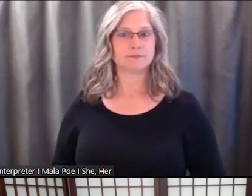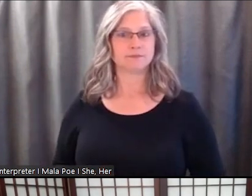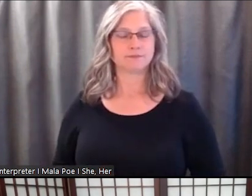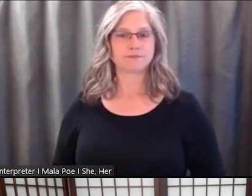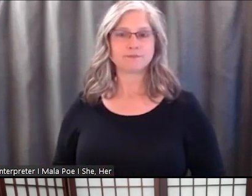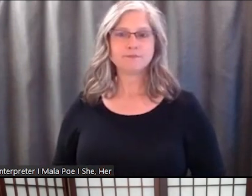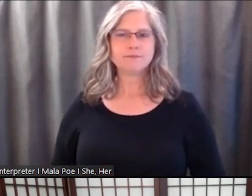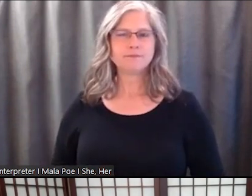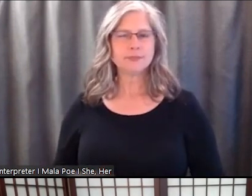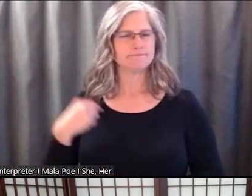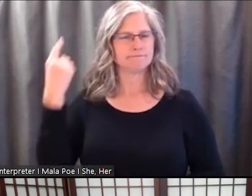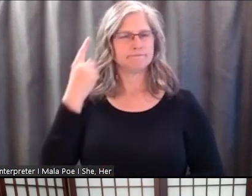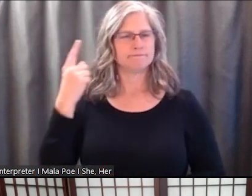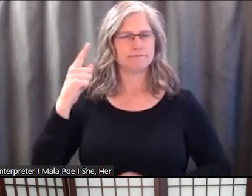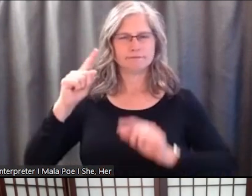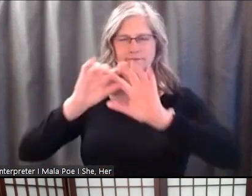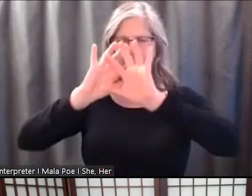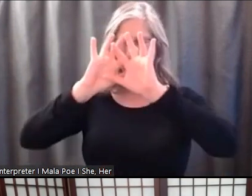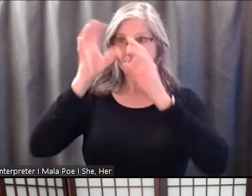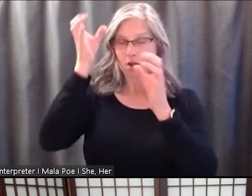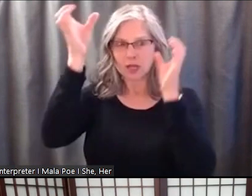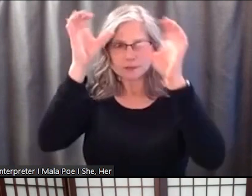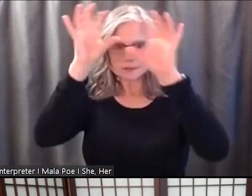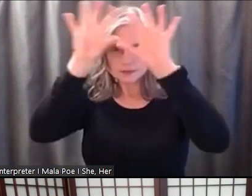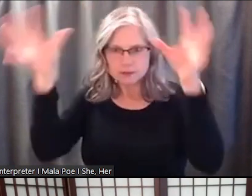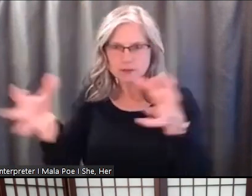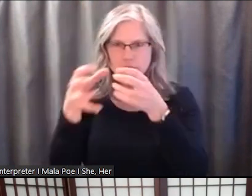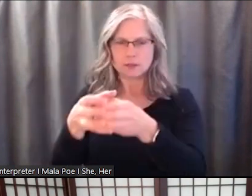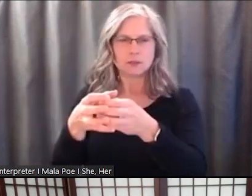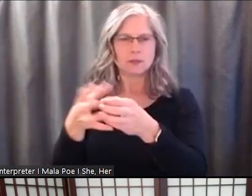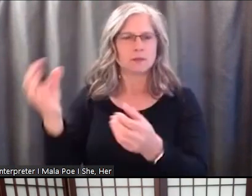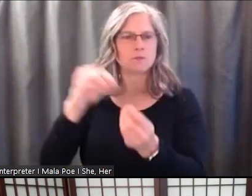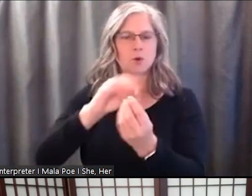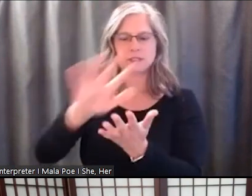I'm thinking of all of these concepts surrounding that more central concept of relationships.